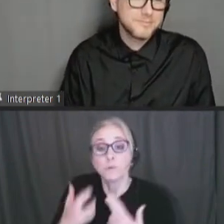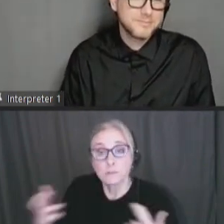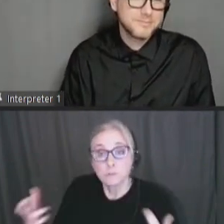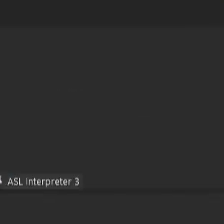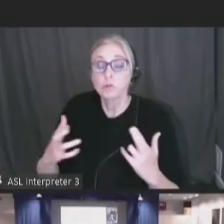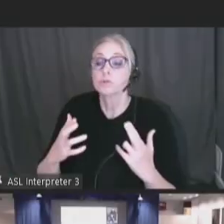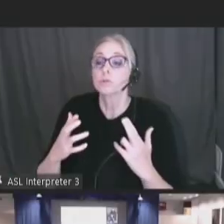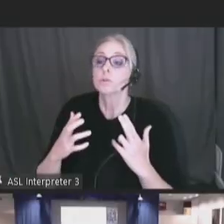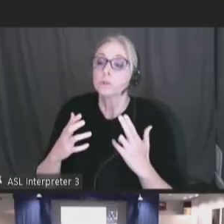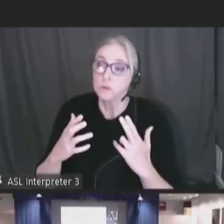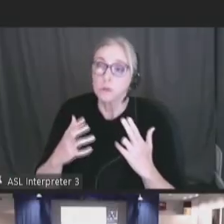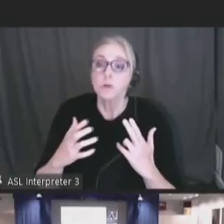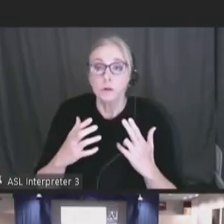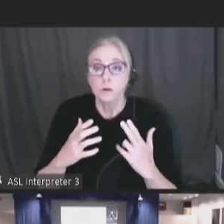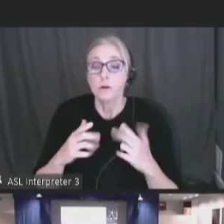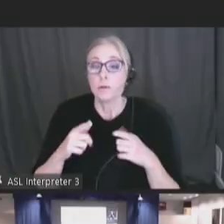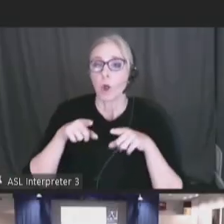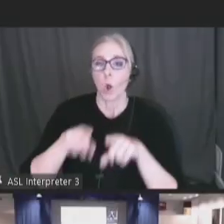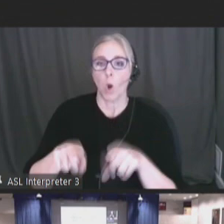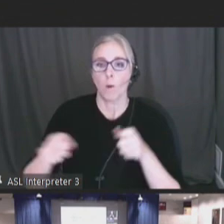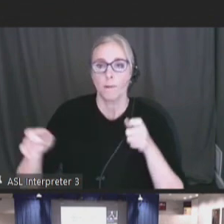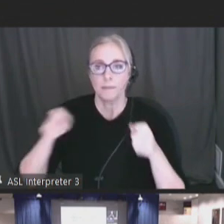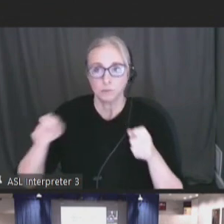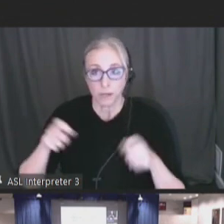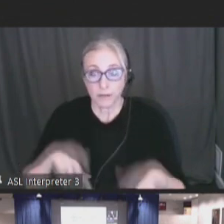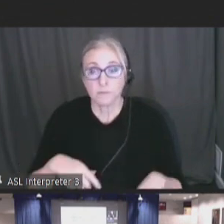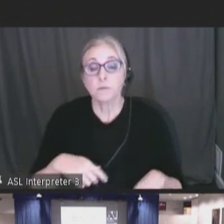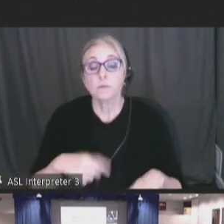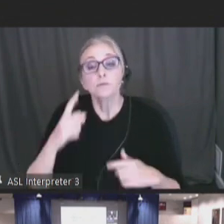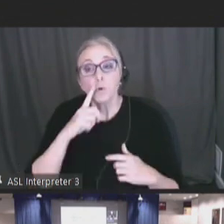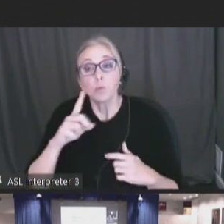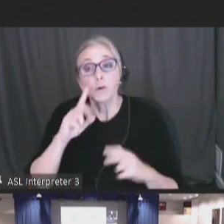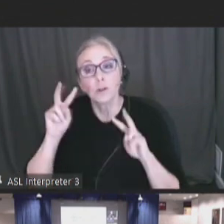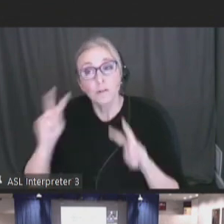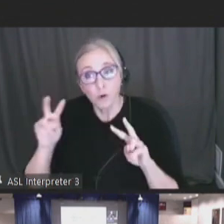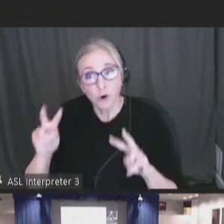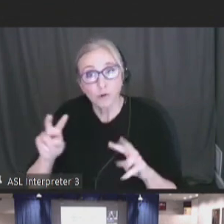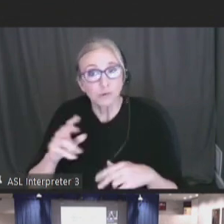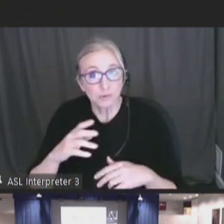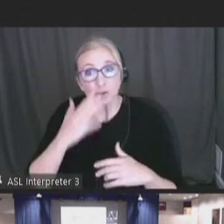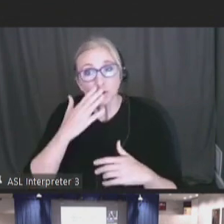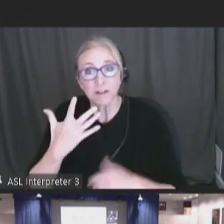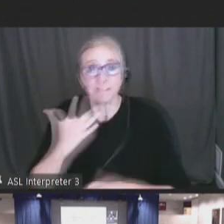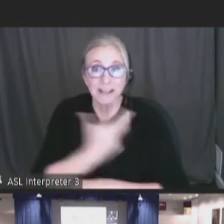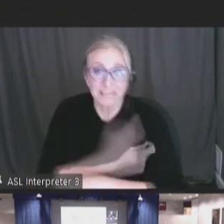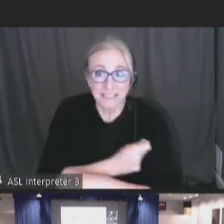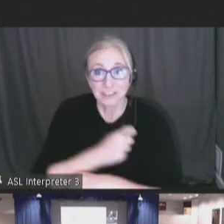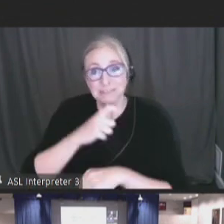the co-administration. And so, we're looking forward to a good vaccination season and being